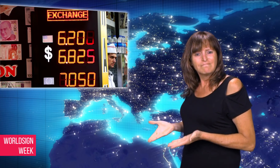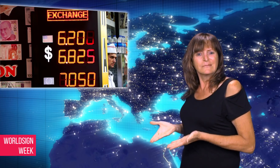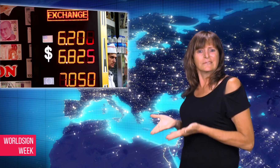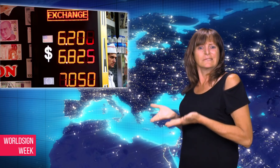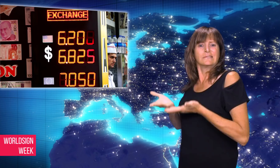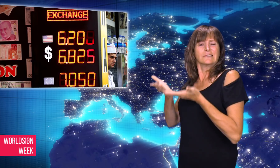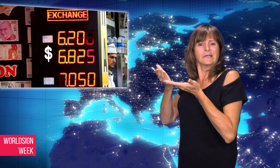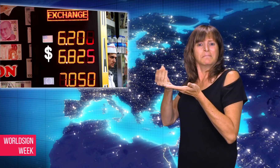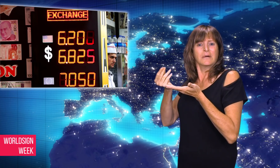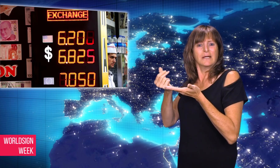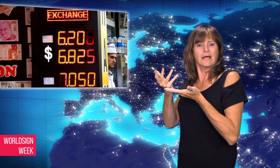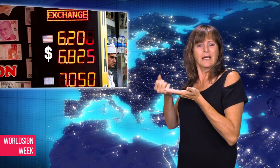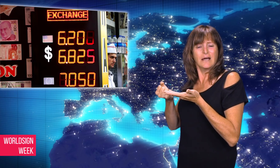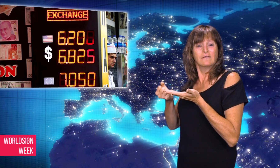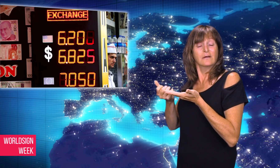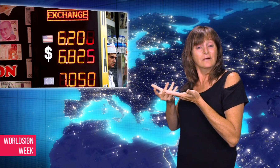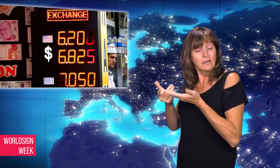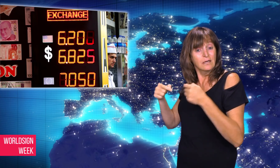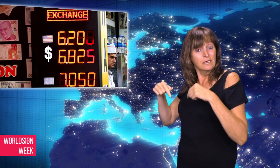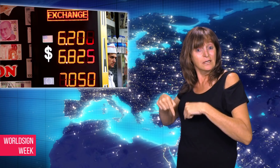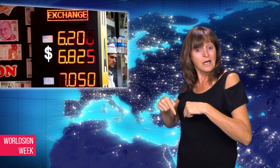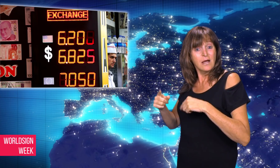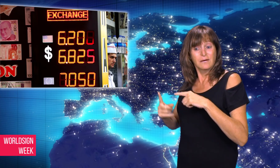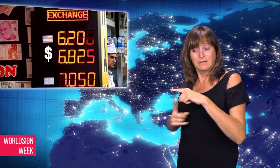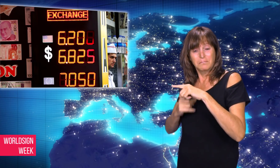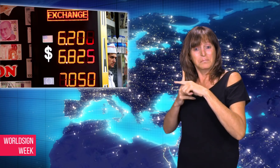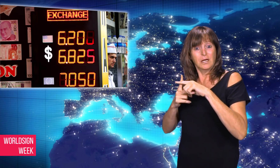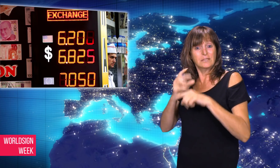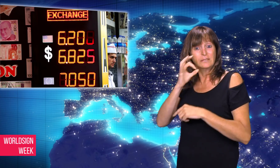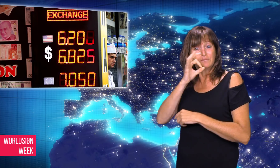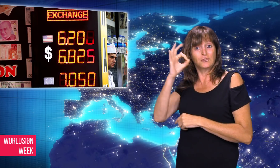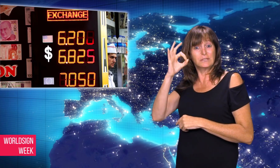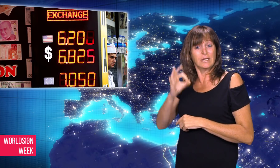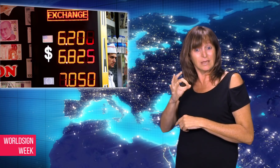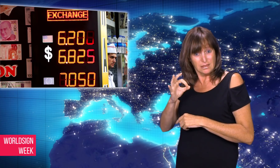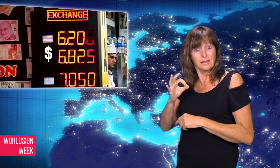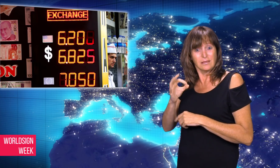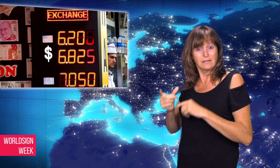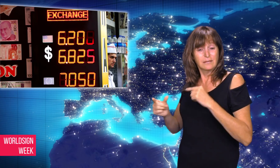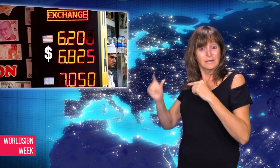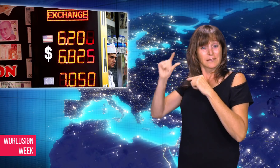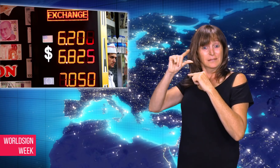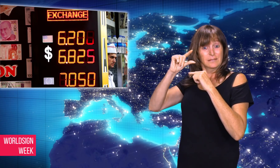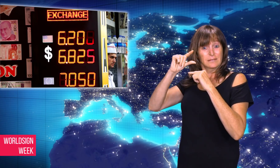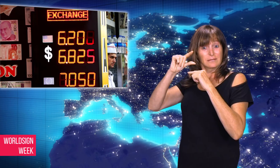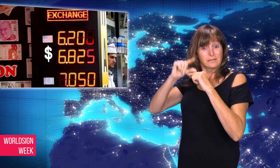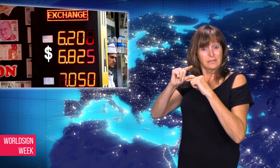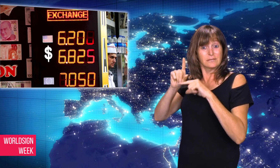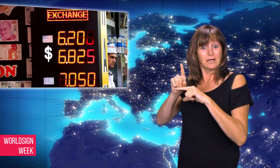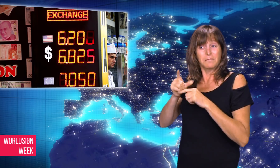the central bank could not increase